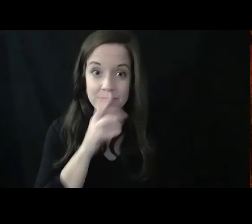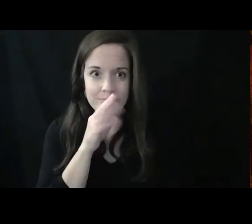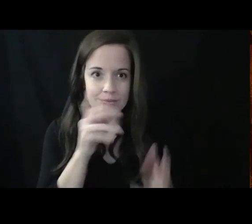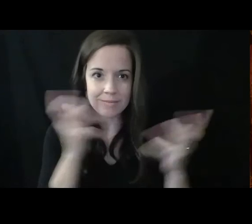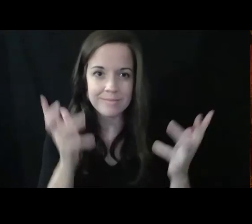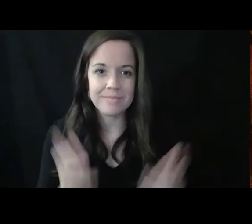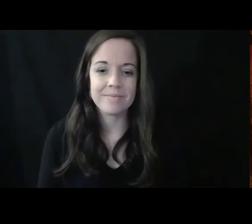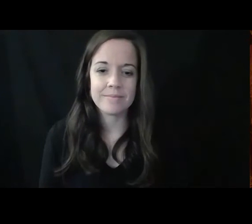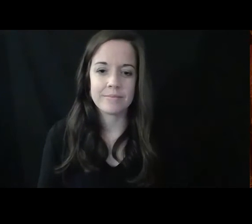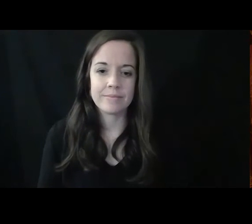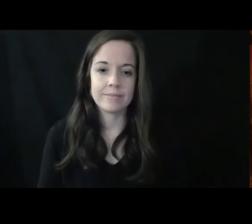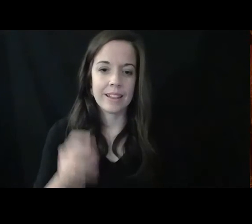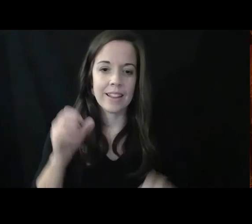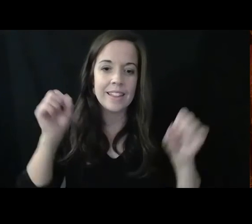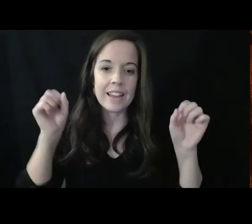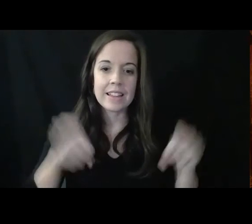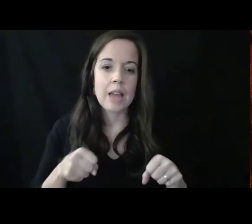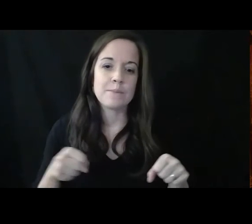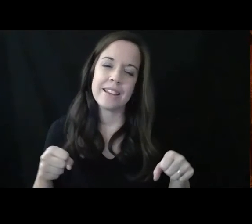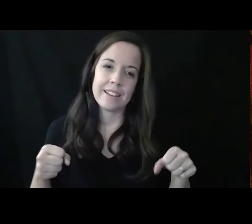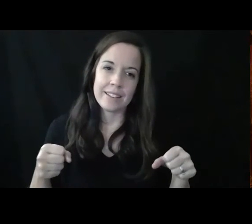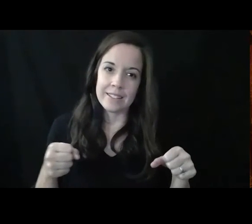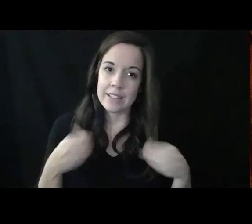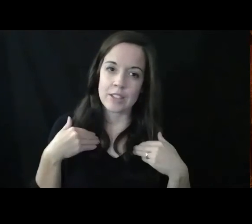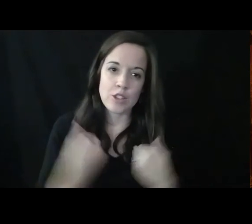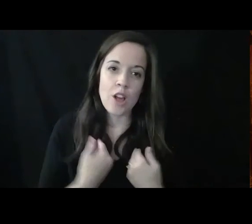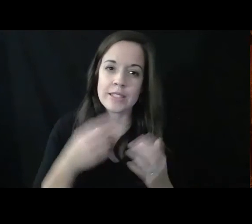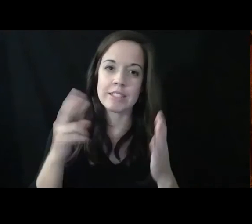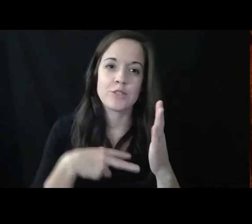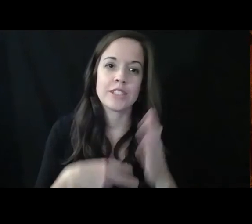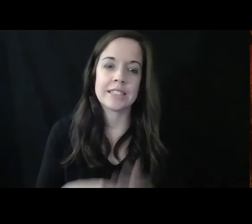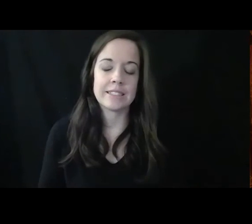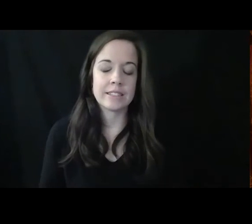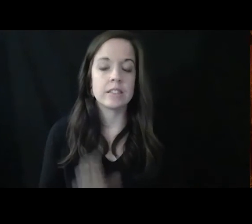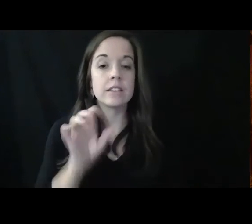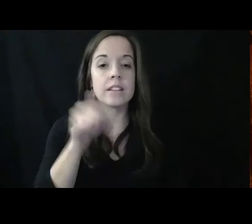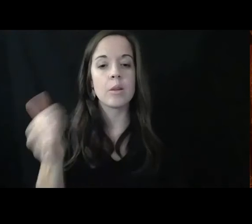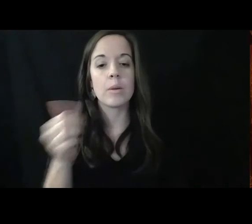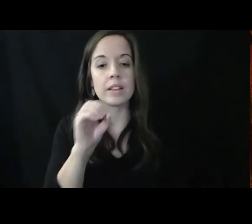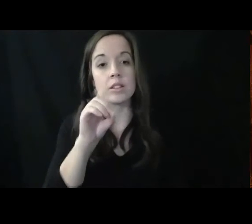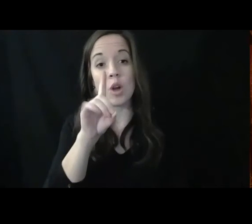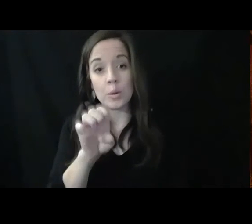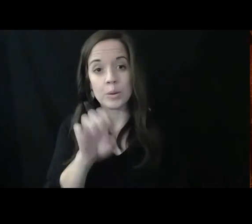They can be exhausting to read. This next one is another ode. This is “Ode to the Peacock,”